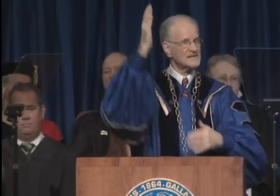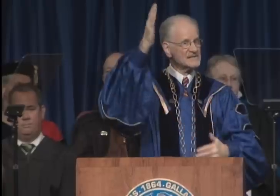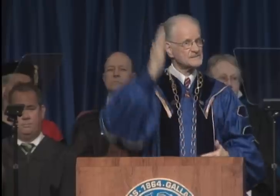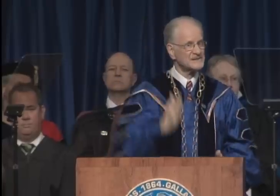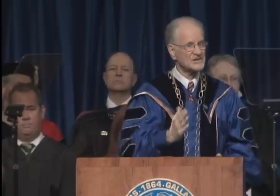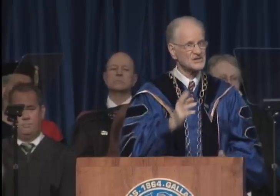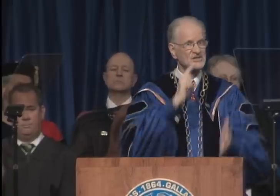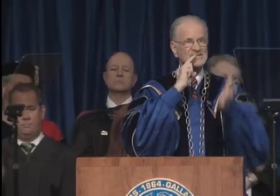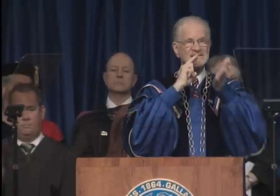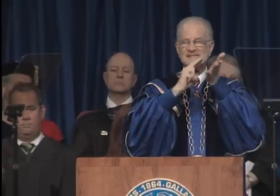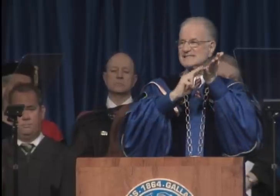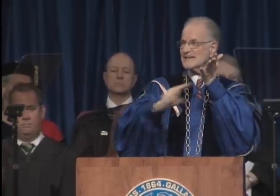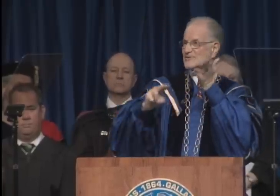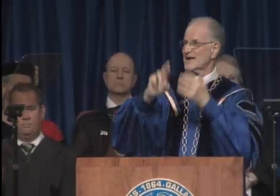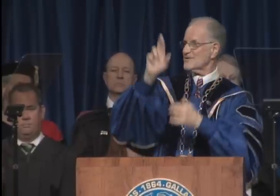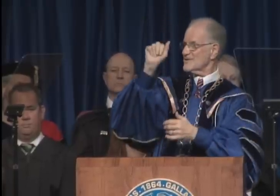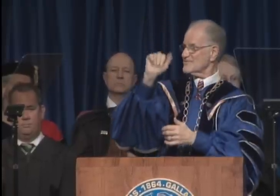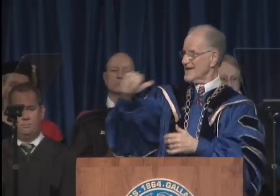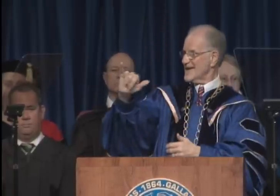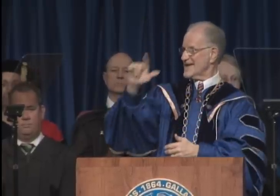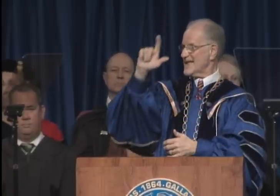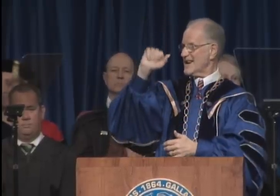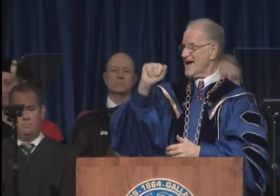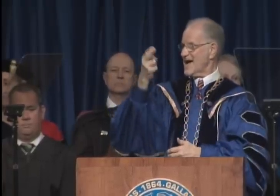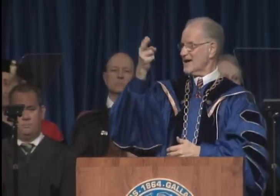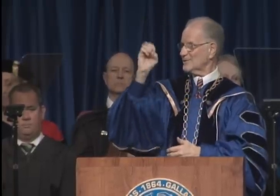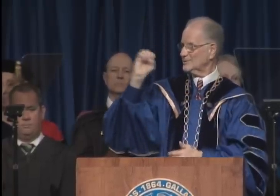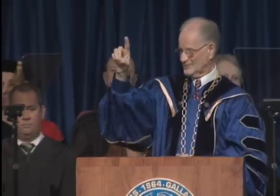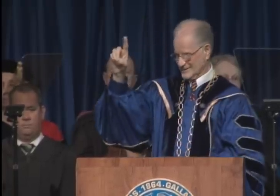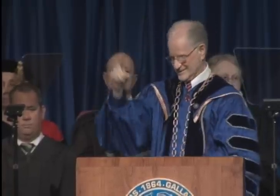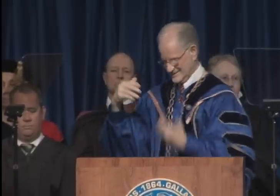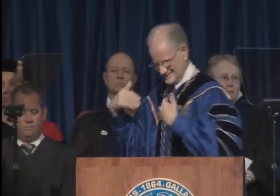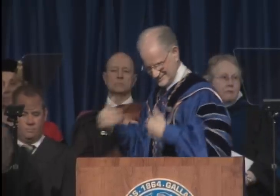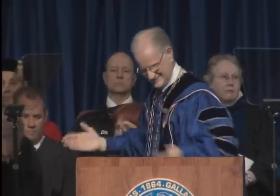to our Commencement speaker, Secretary Ray LaHood.